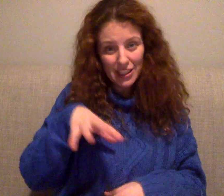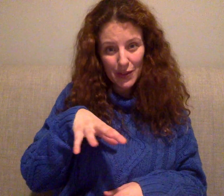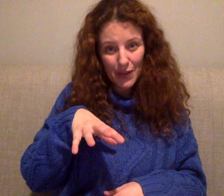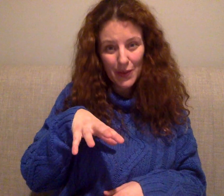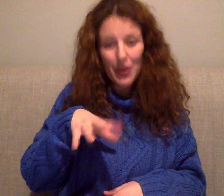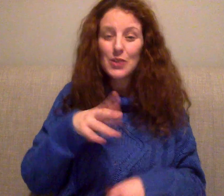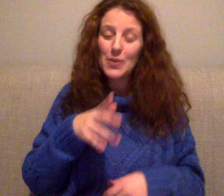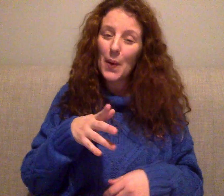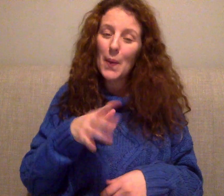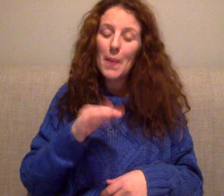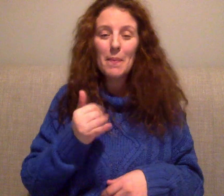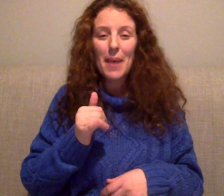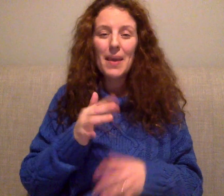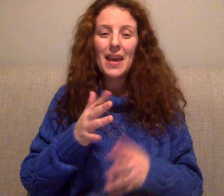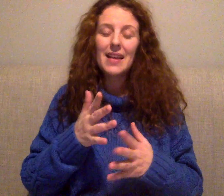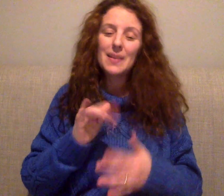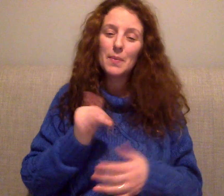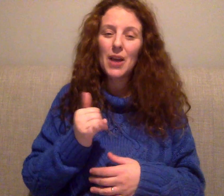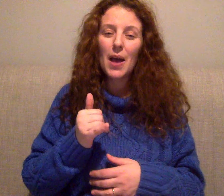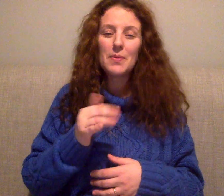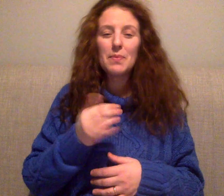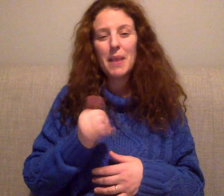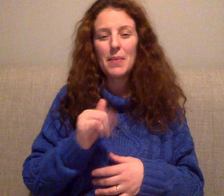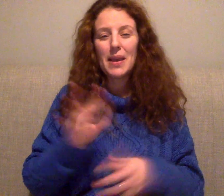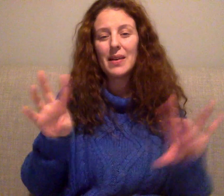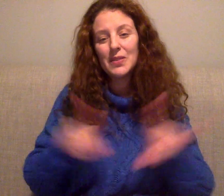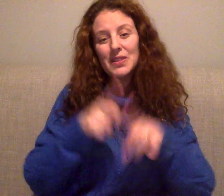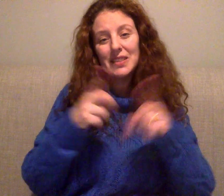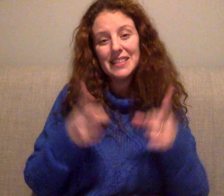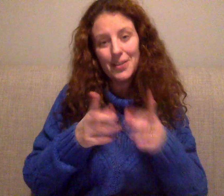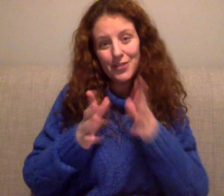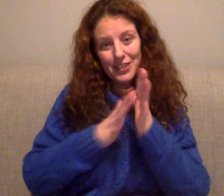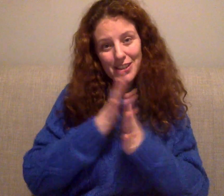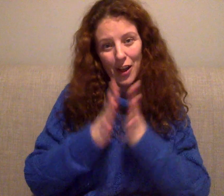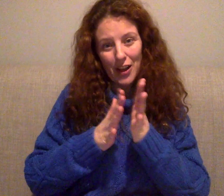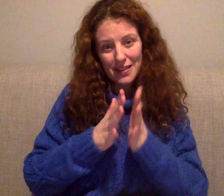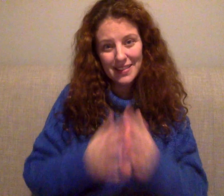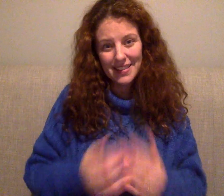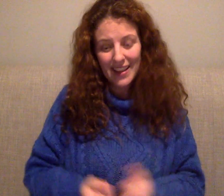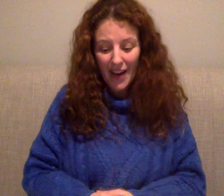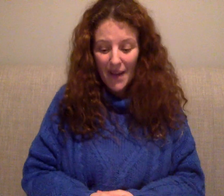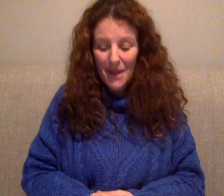Signs can be regional so some of the signs maybe different.